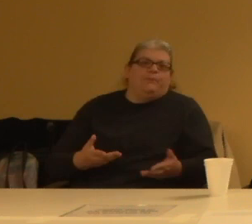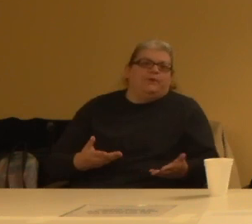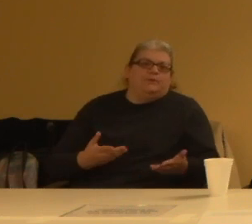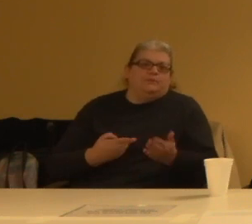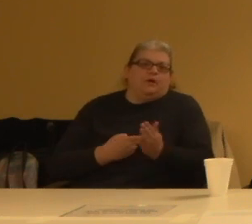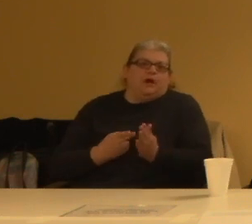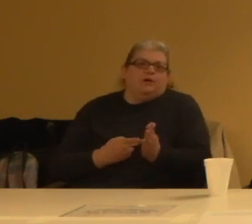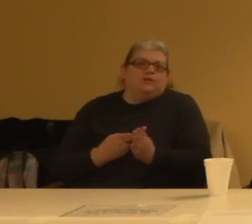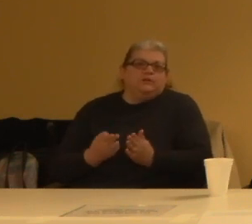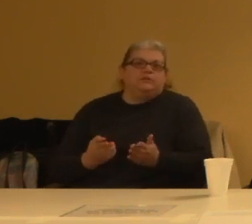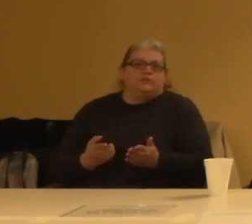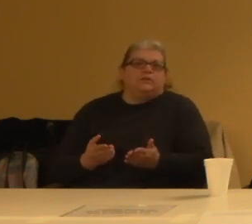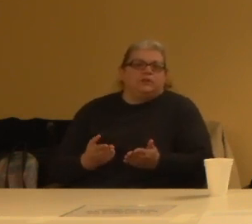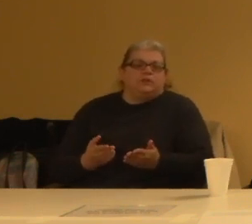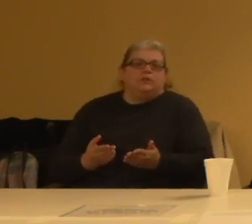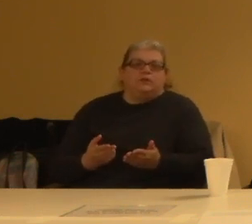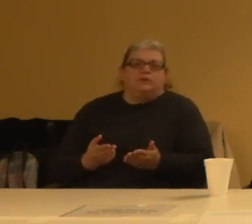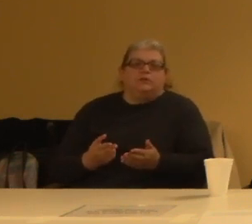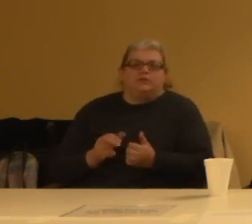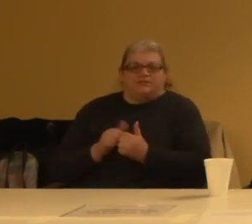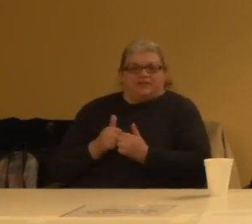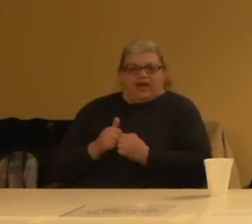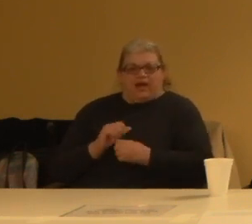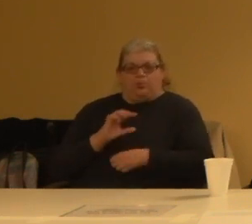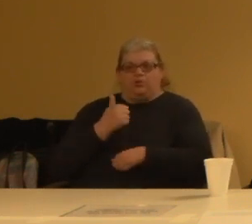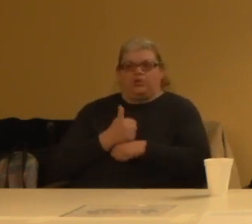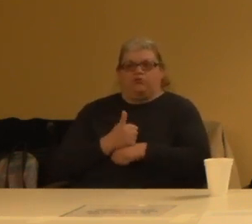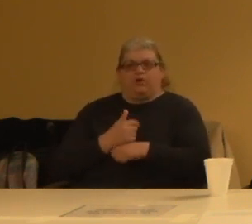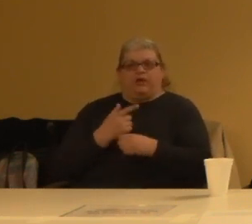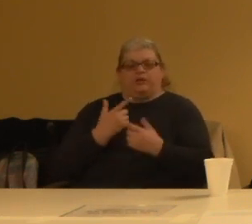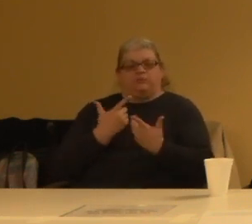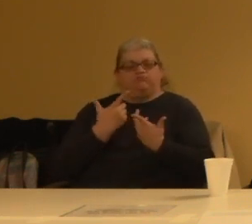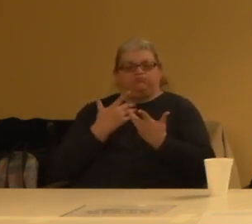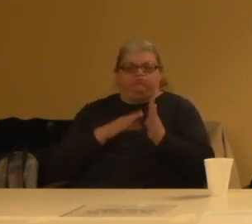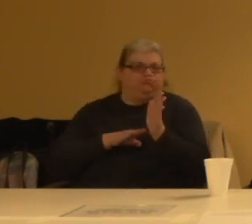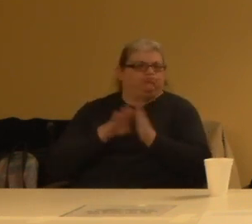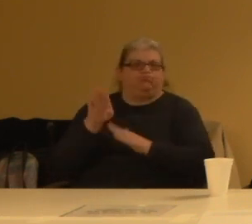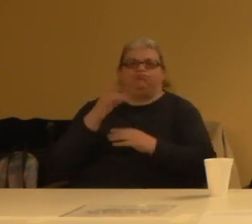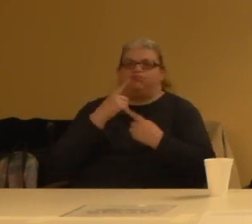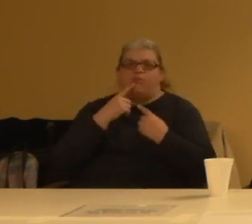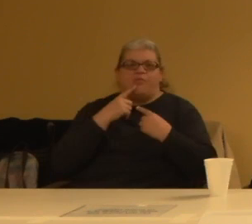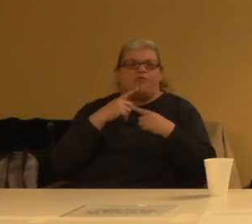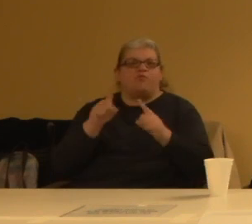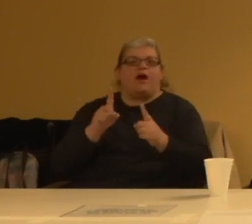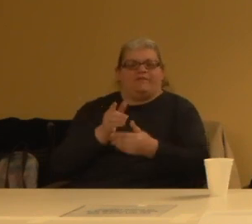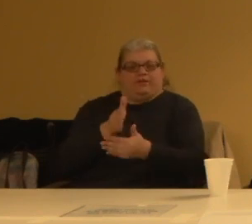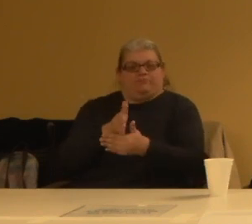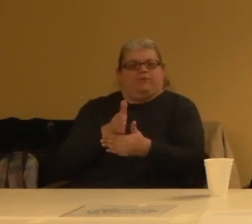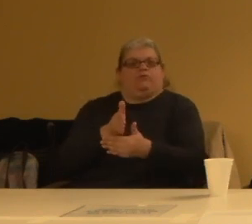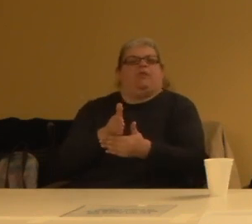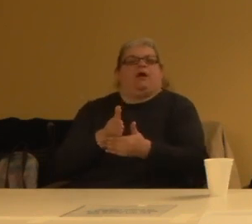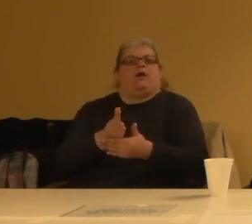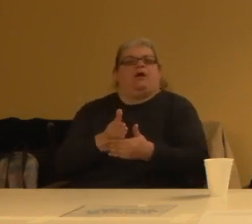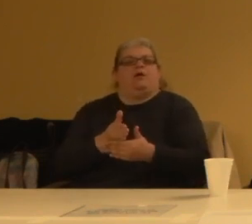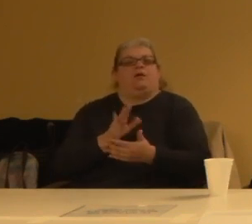because the only way we're gonna really create a thriving middle class is that we actually support artists. And the only way that's gonna happen,